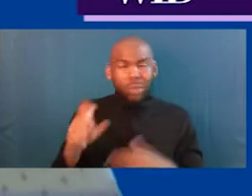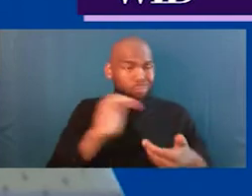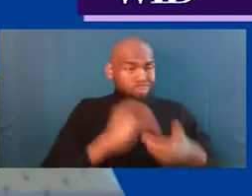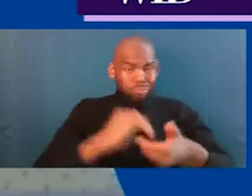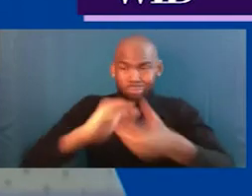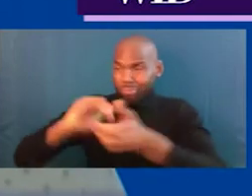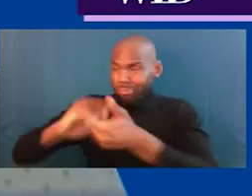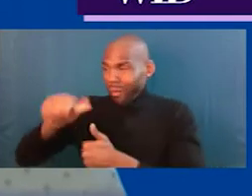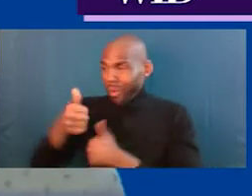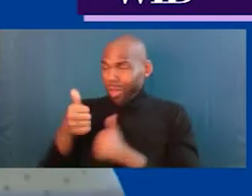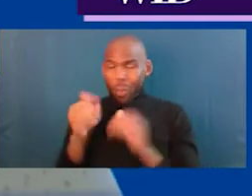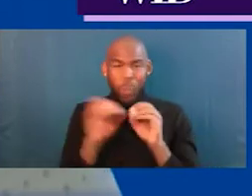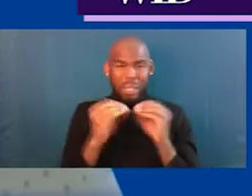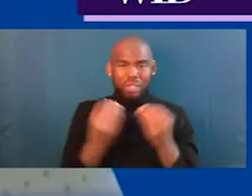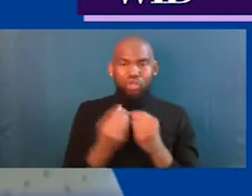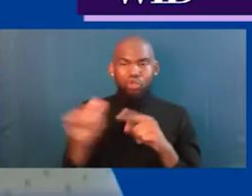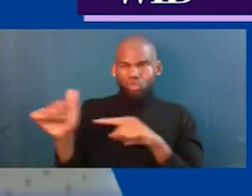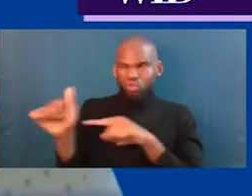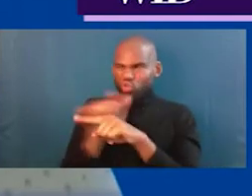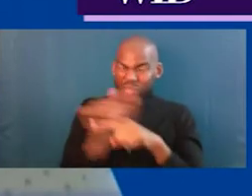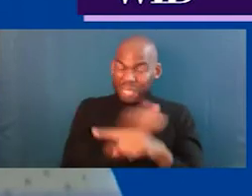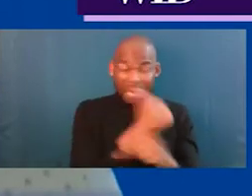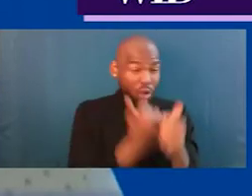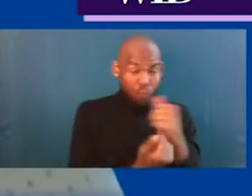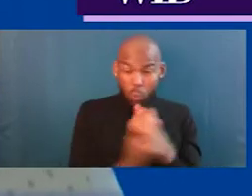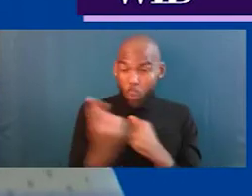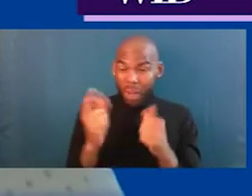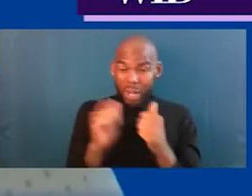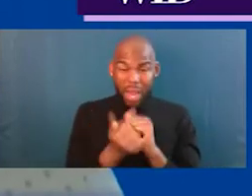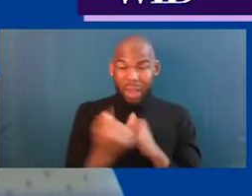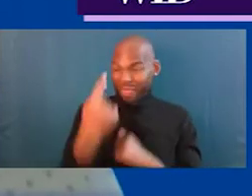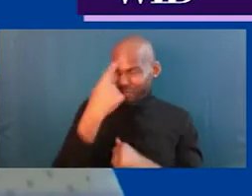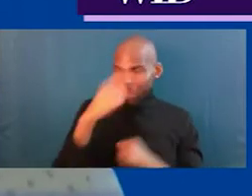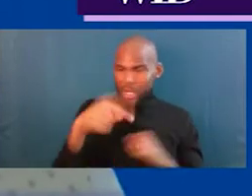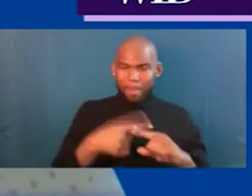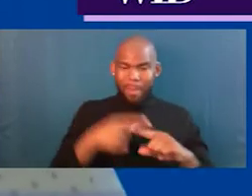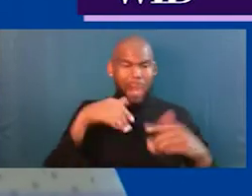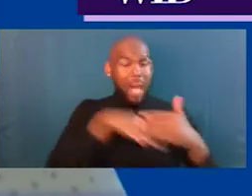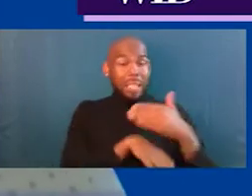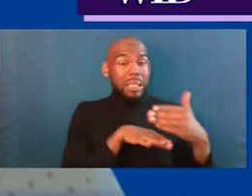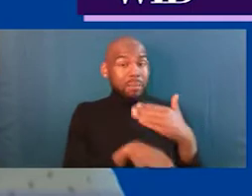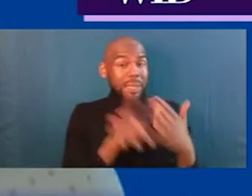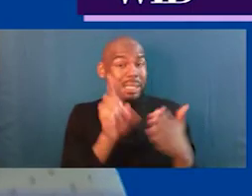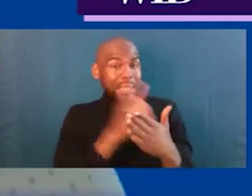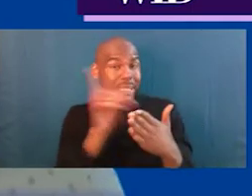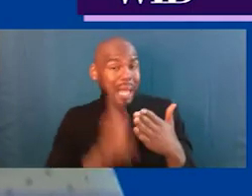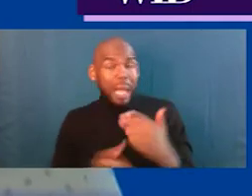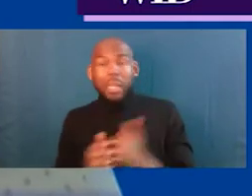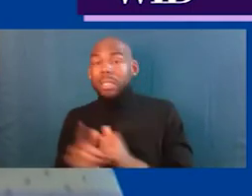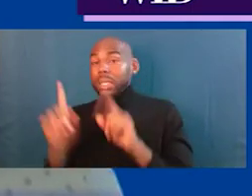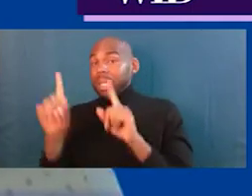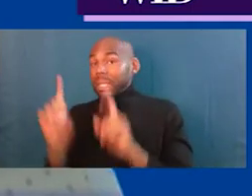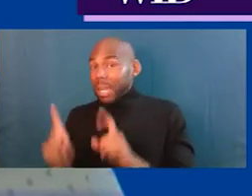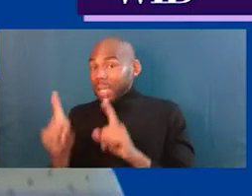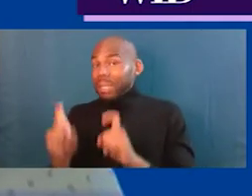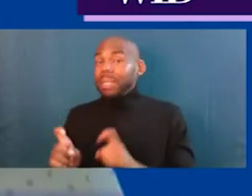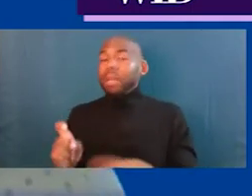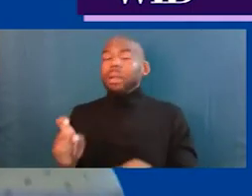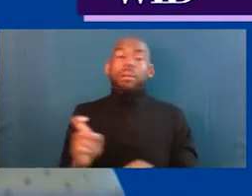start training everyone on how to think about accessibility design, our testing in QA department,